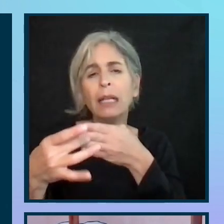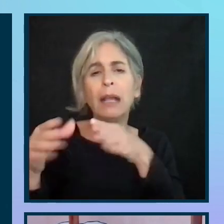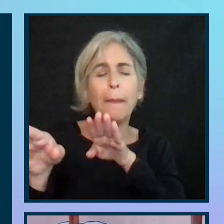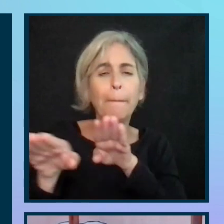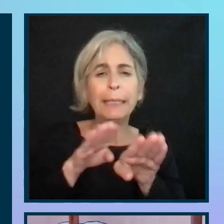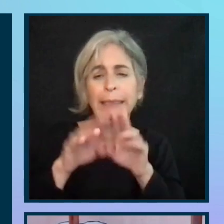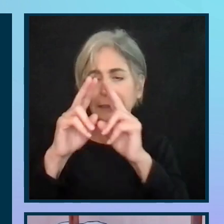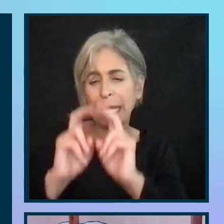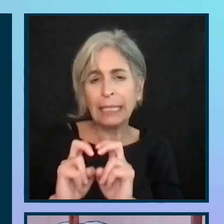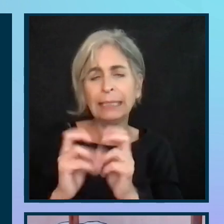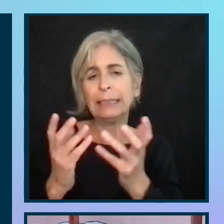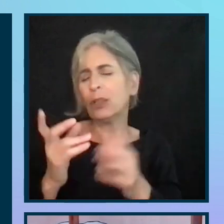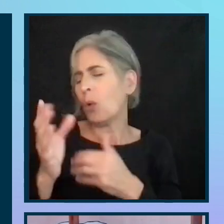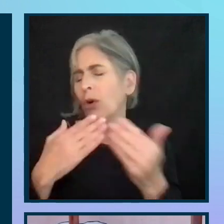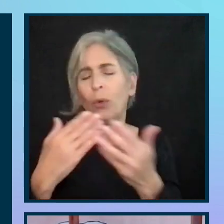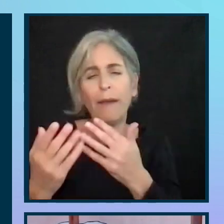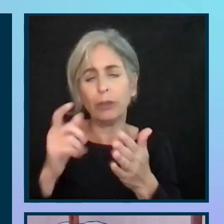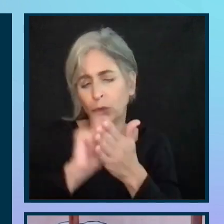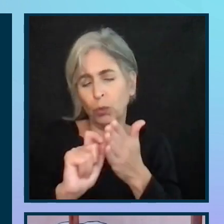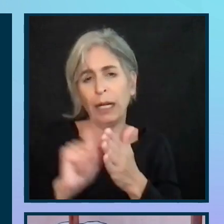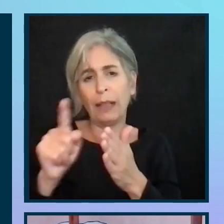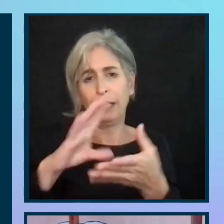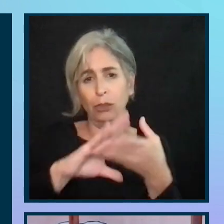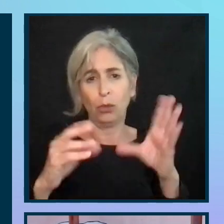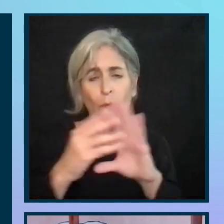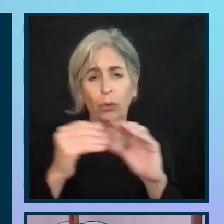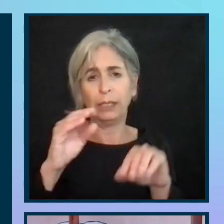or whoever's writing these stories on the crew